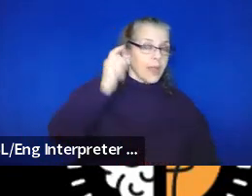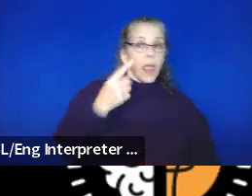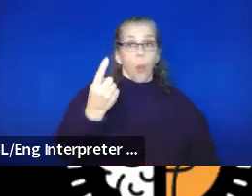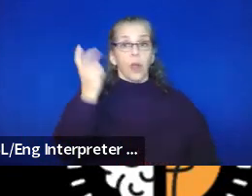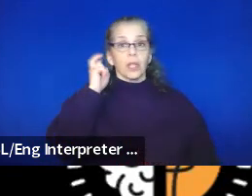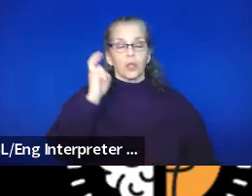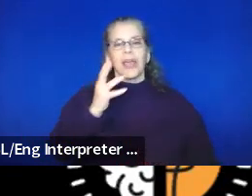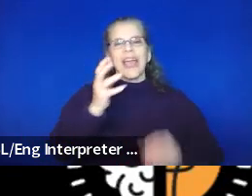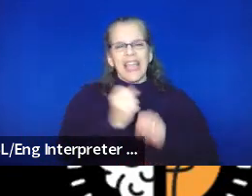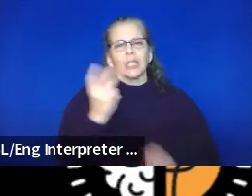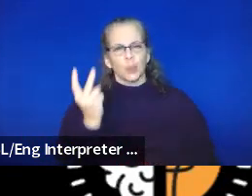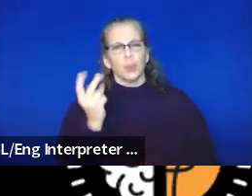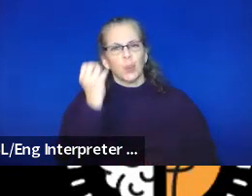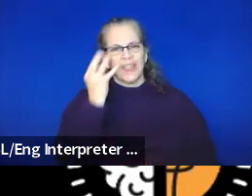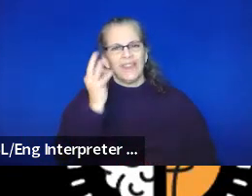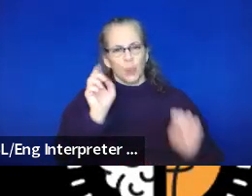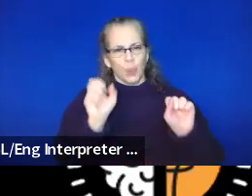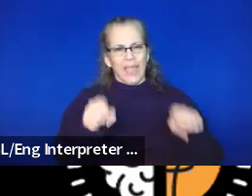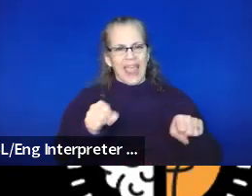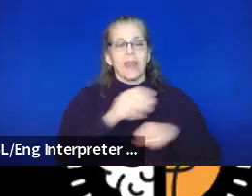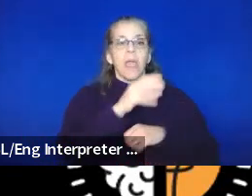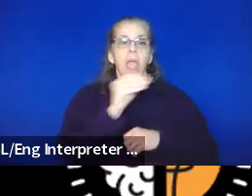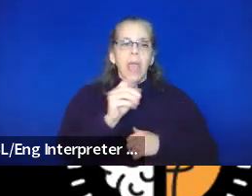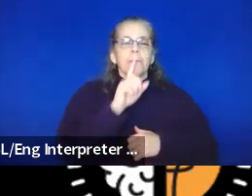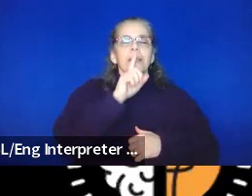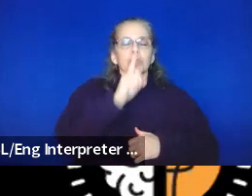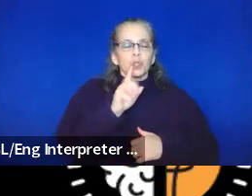Make sure your hearing aids are fit with real ear measures. And you can Google this. Only